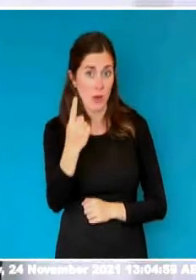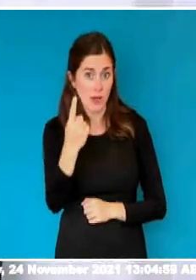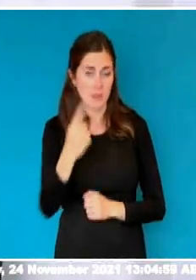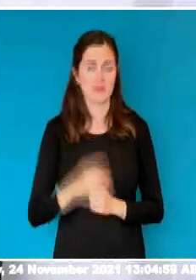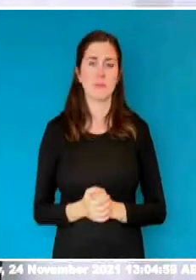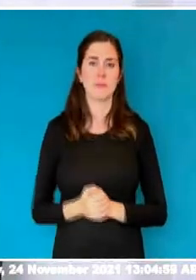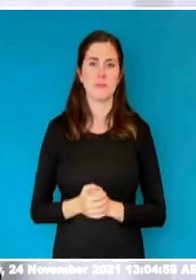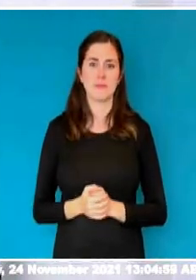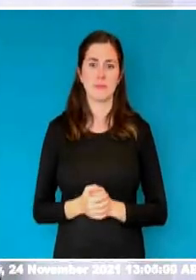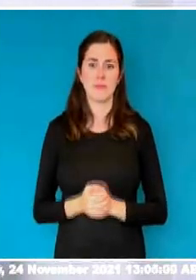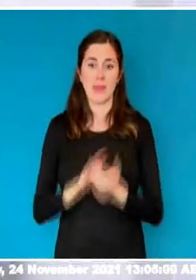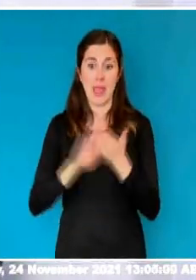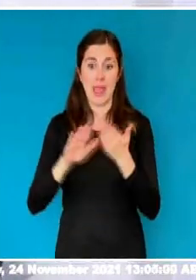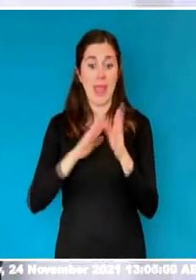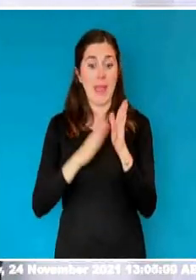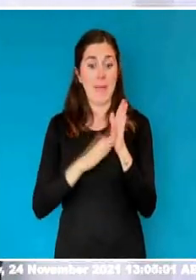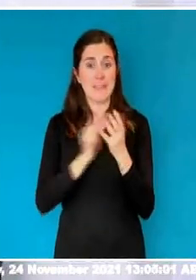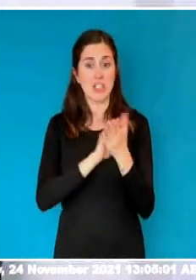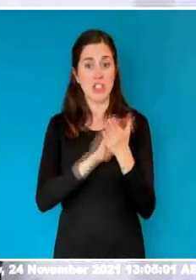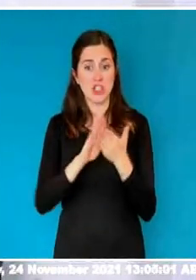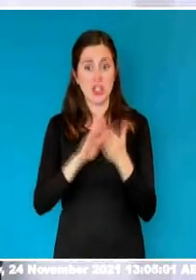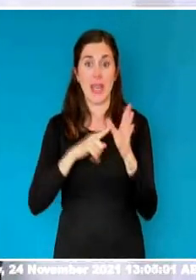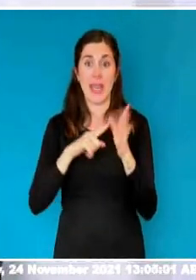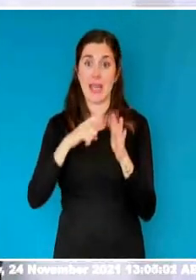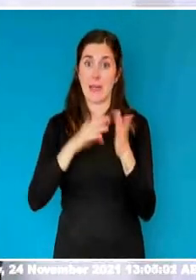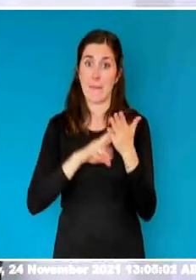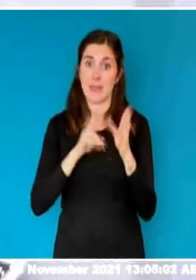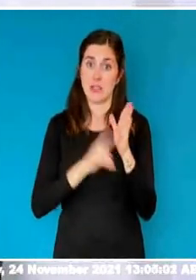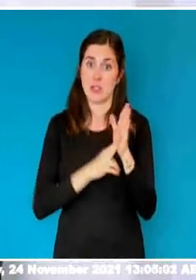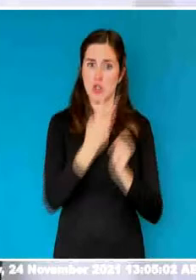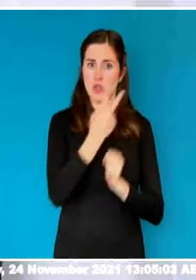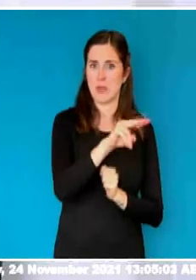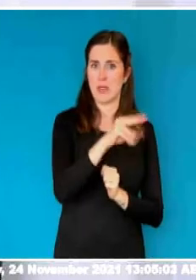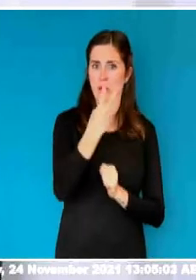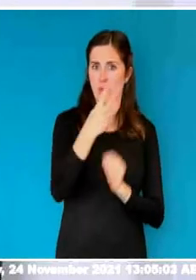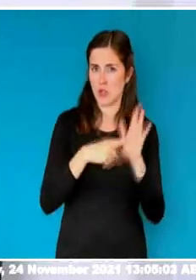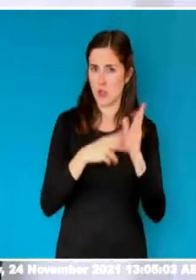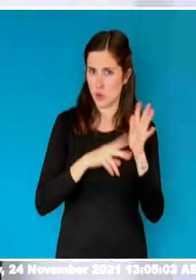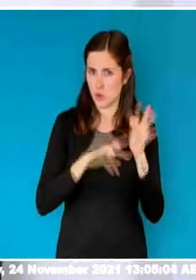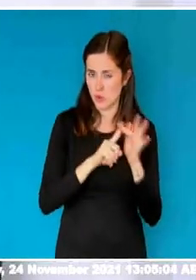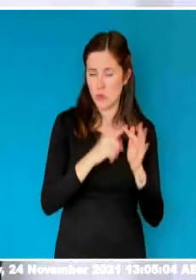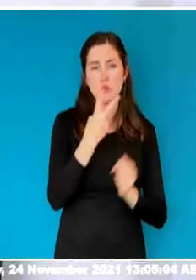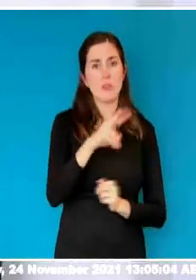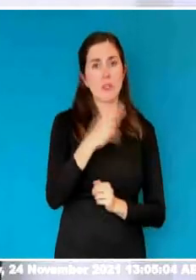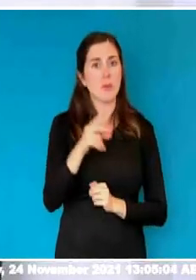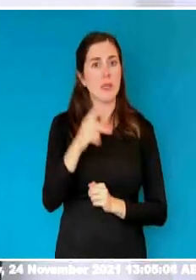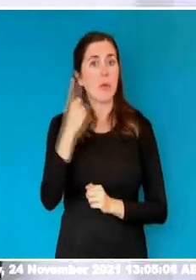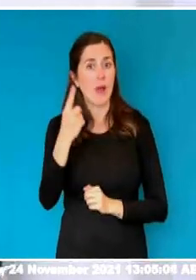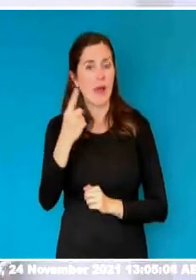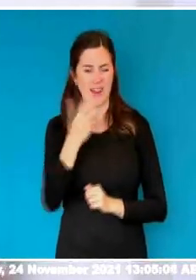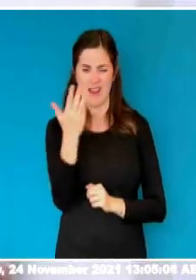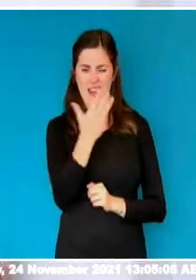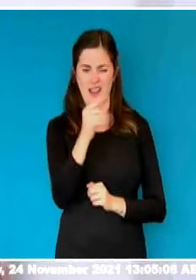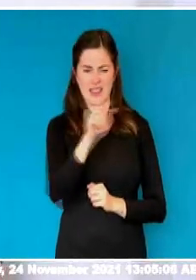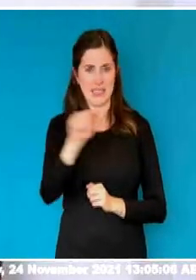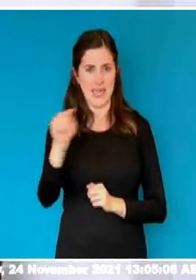The statement of Hamish Aikman dated 23 June 2021, 19 22